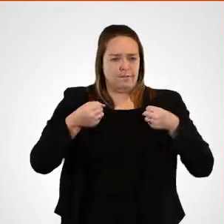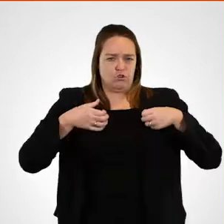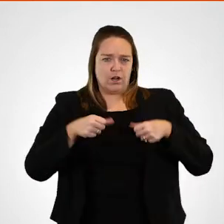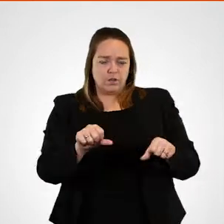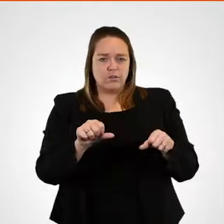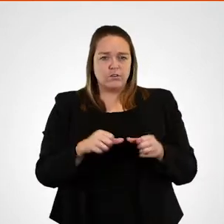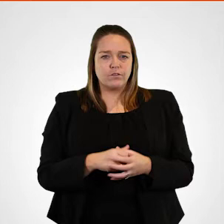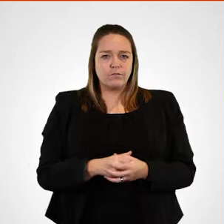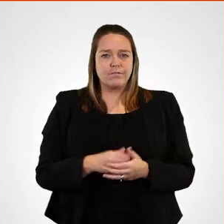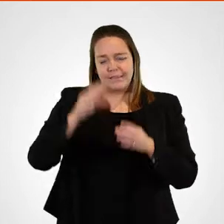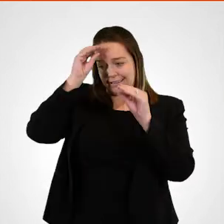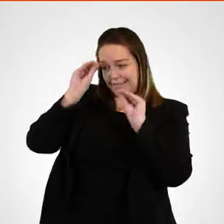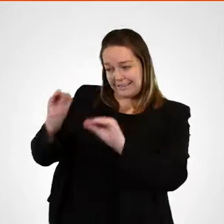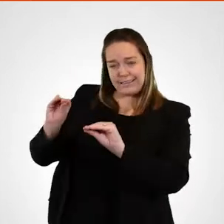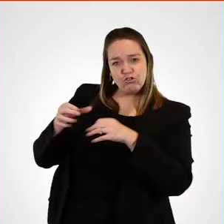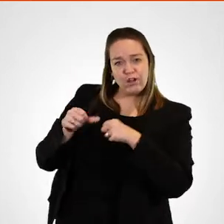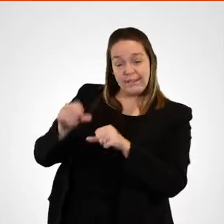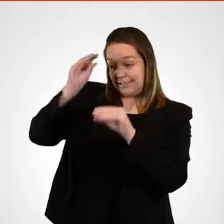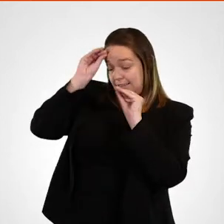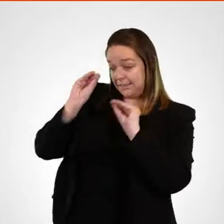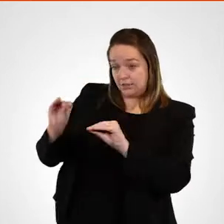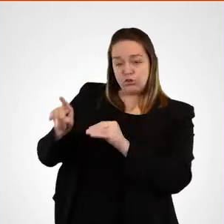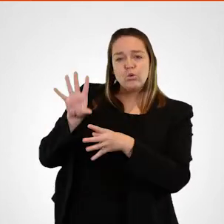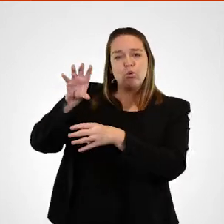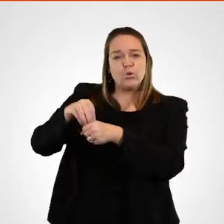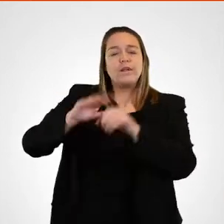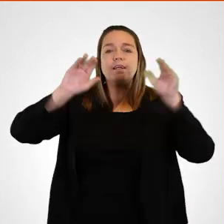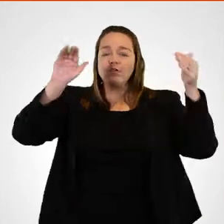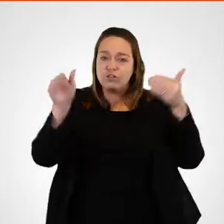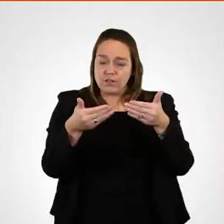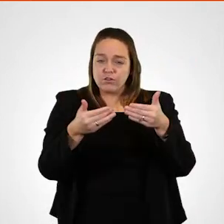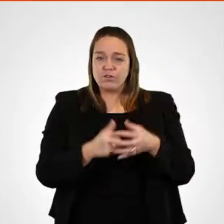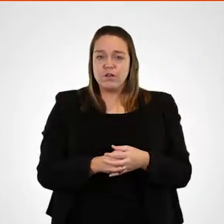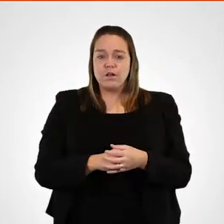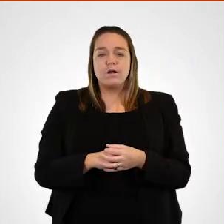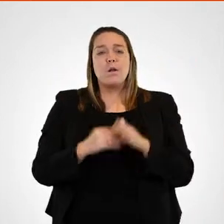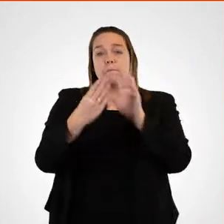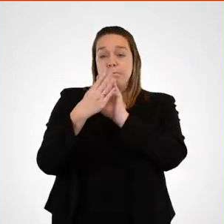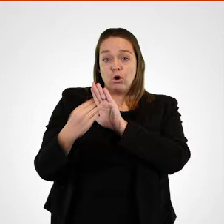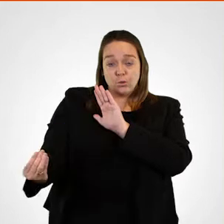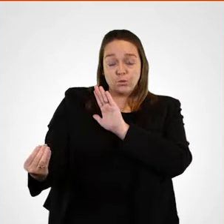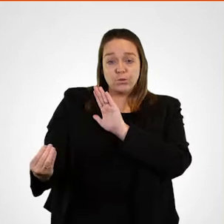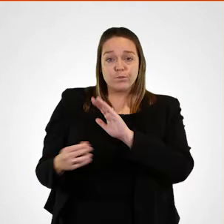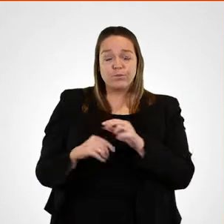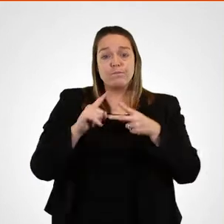and those strategies that we teach usually include an introduction, modelling,